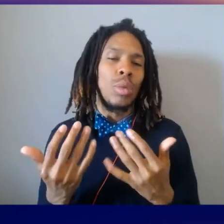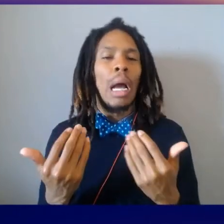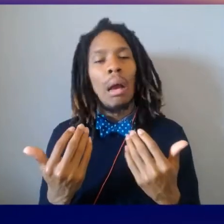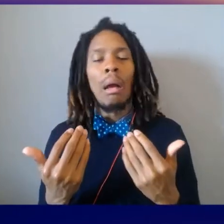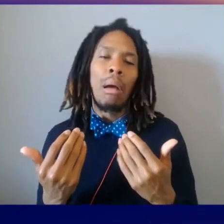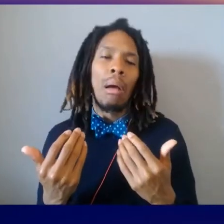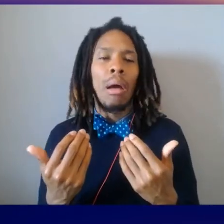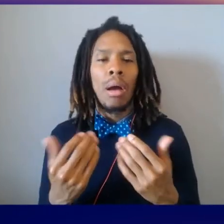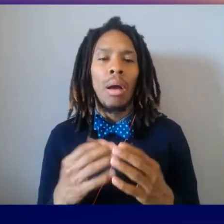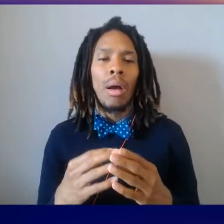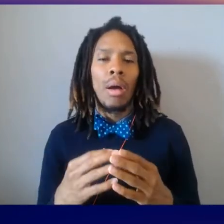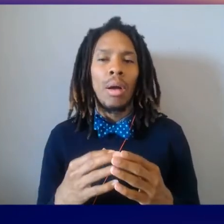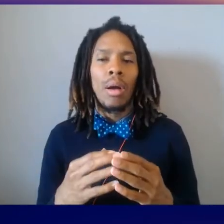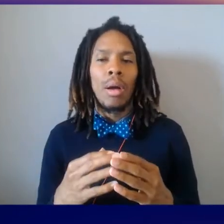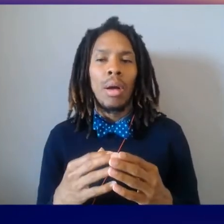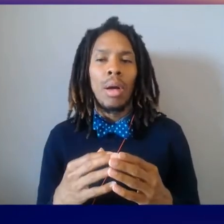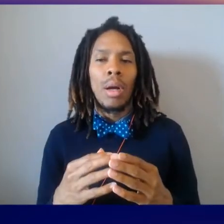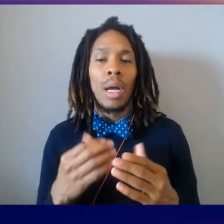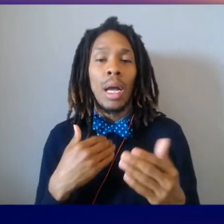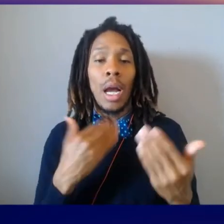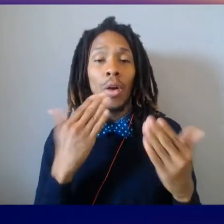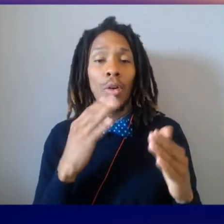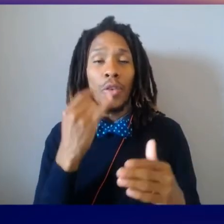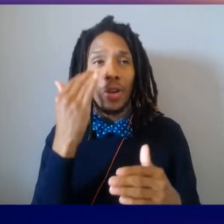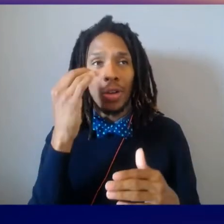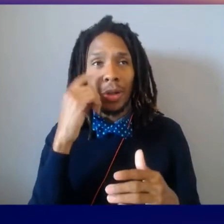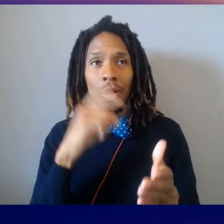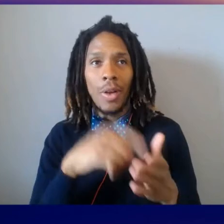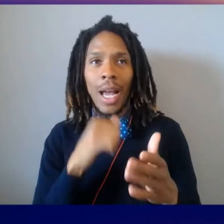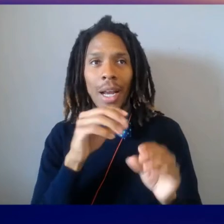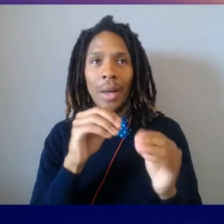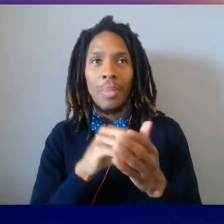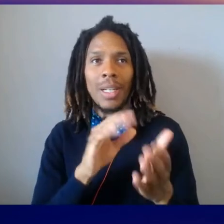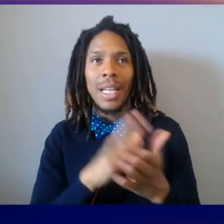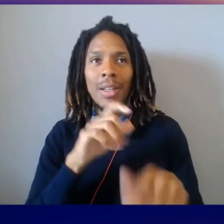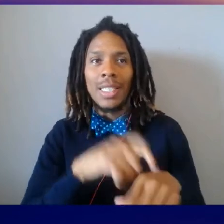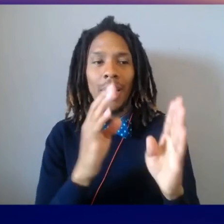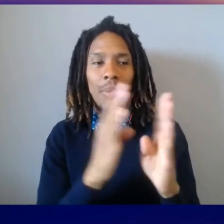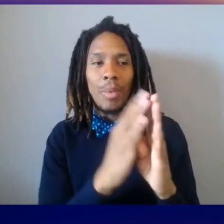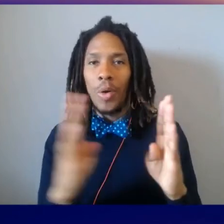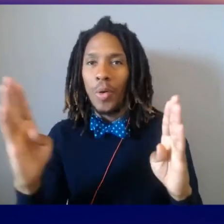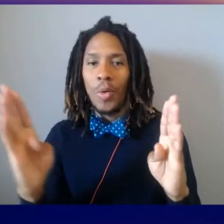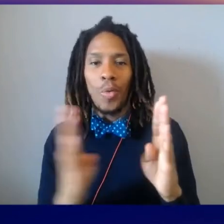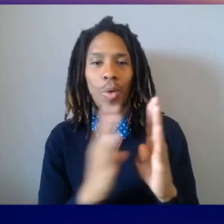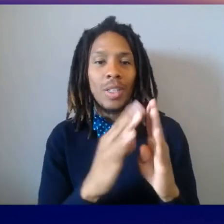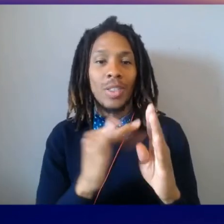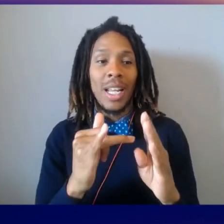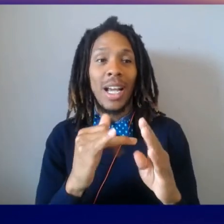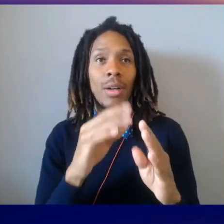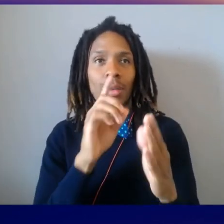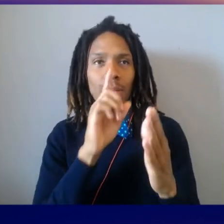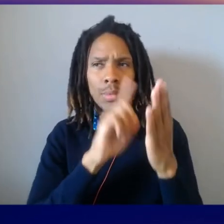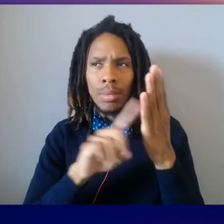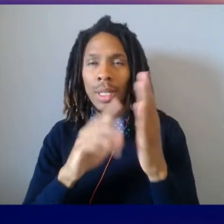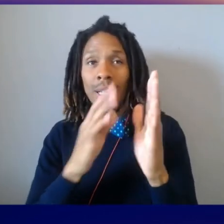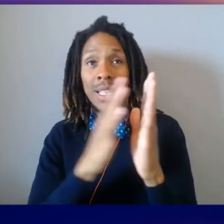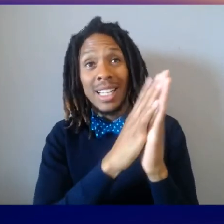I don't know if you noticed, I didn't put a time range. So, this is scanning my entire event data store at this time. I got 634 matches.